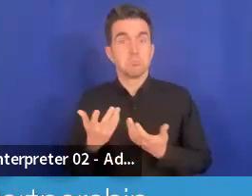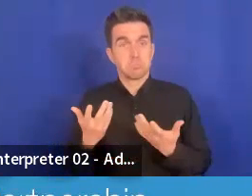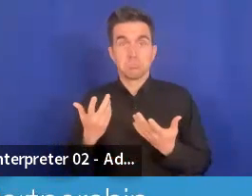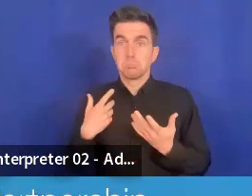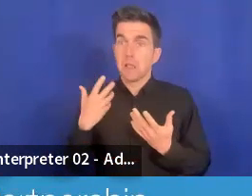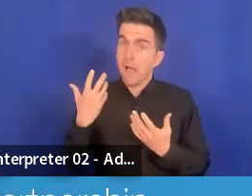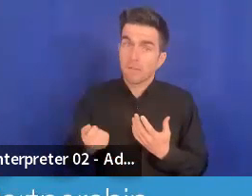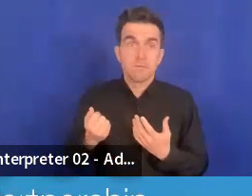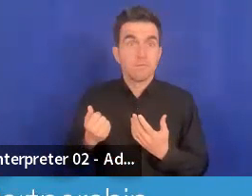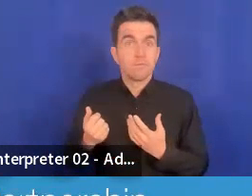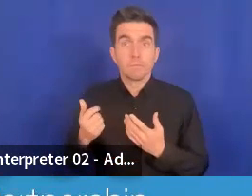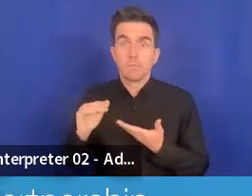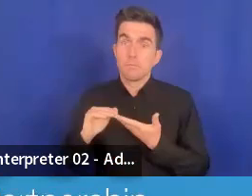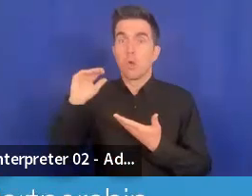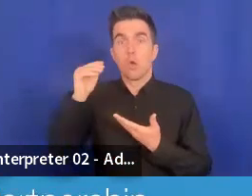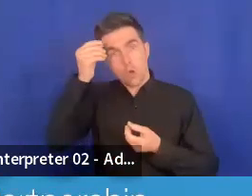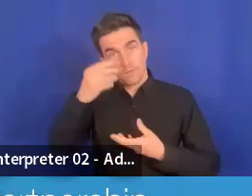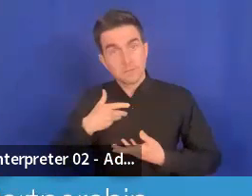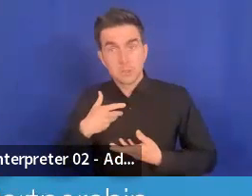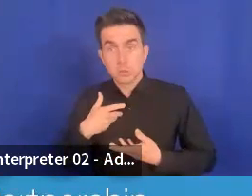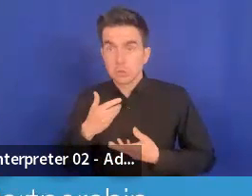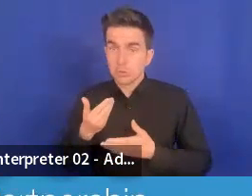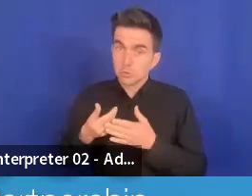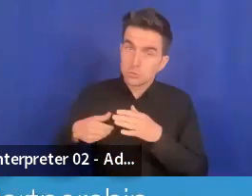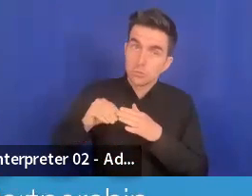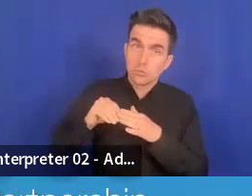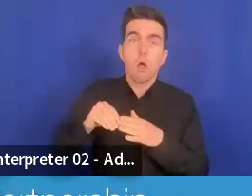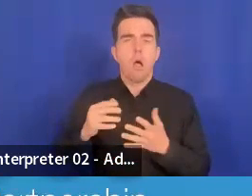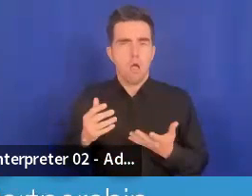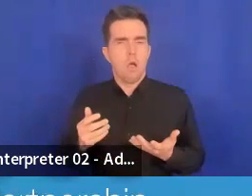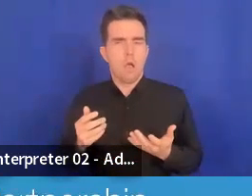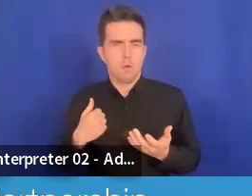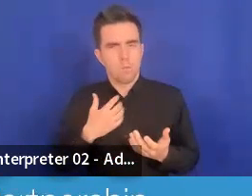the actual hall of the General Assembly during the hearing, we will certainly share all of